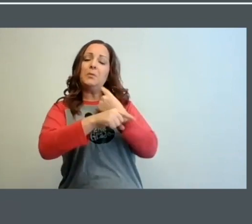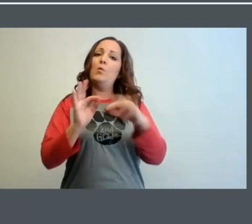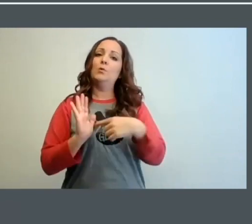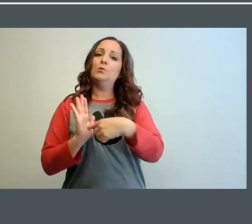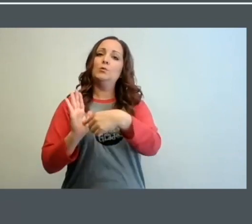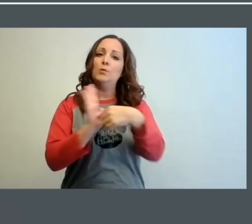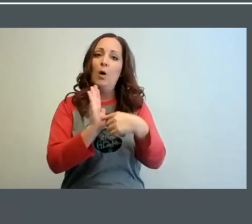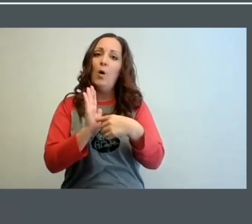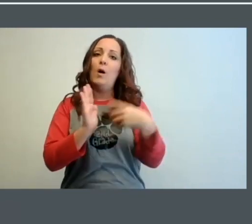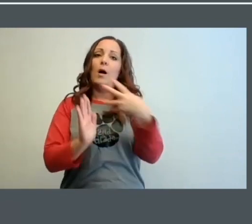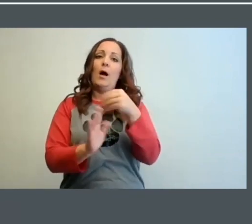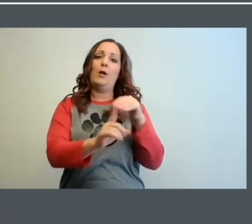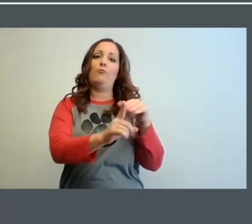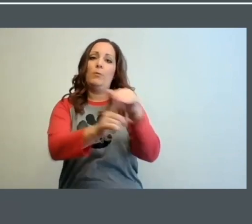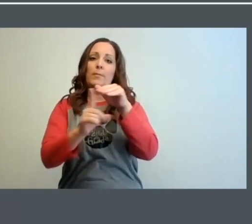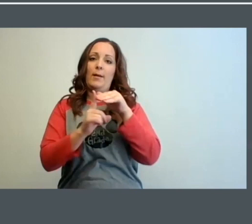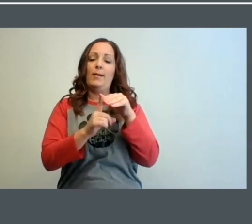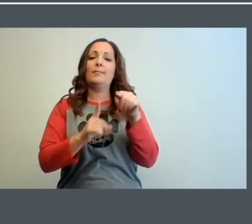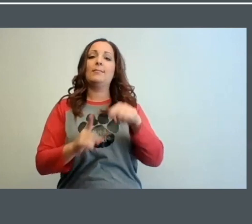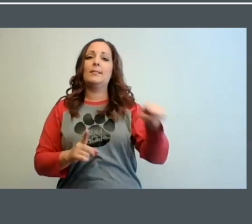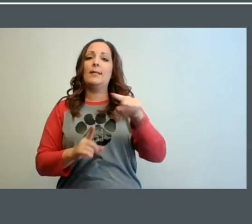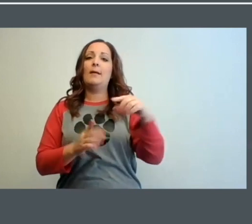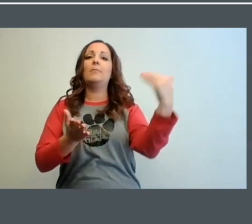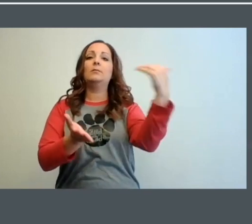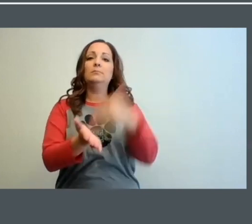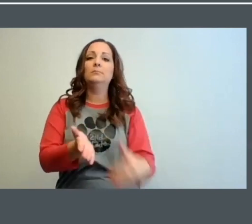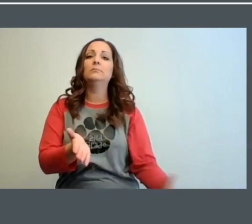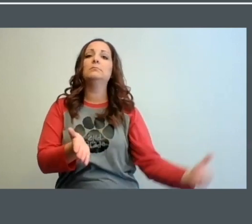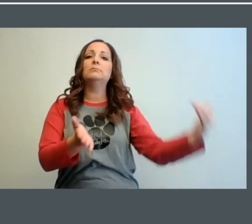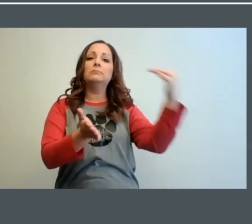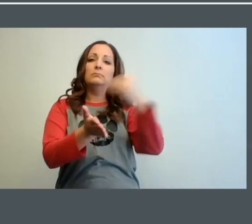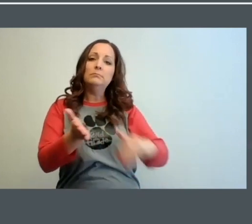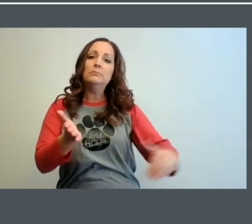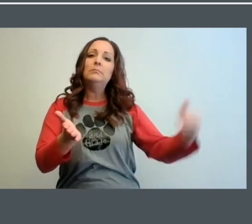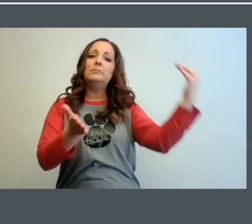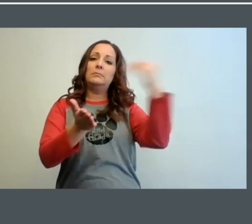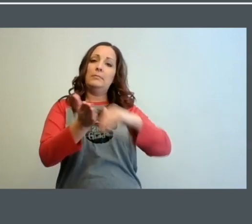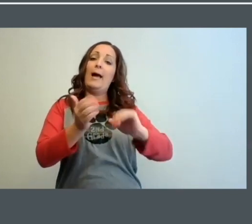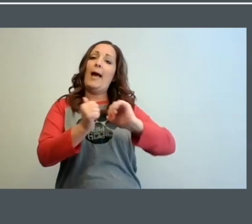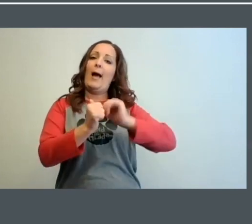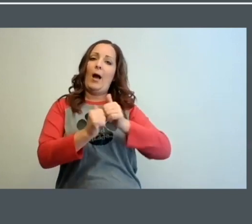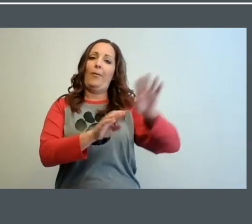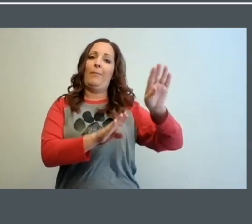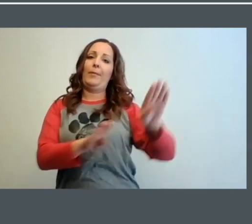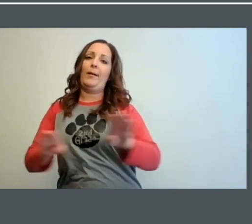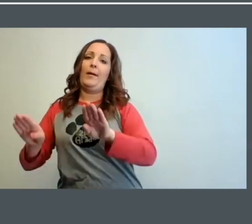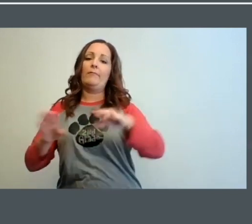how to post appropriately, how to show their work, etc.,